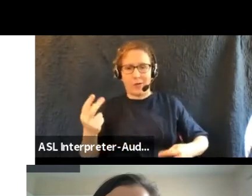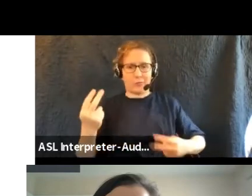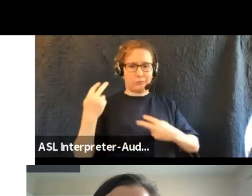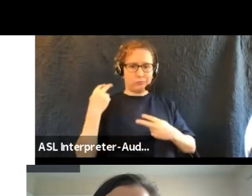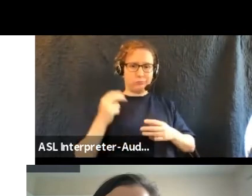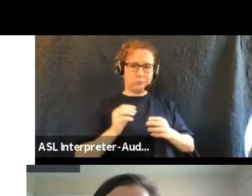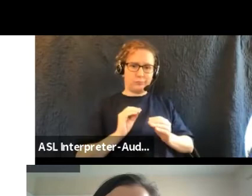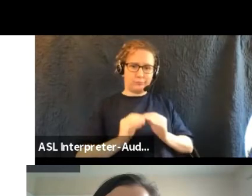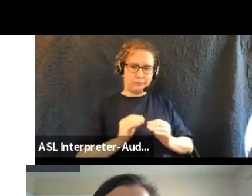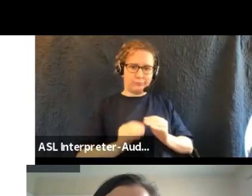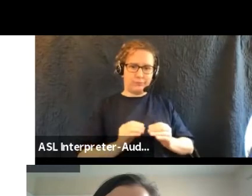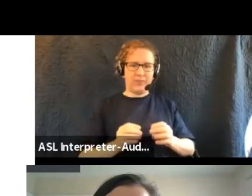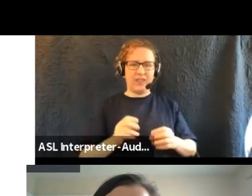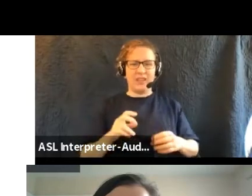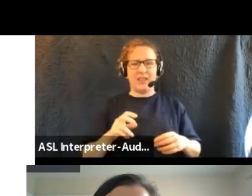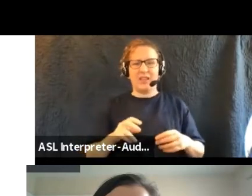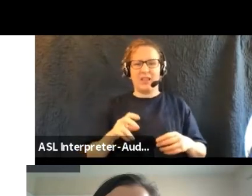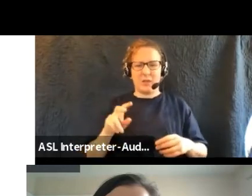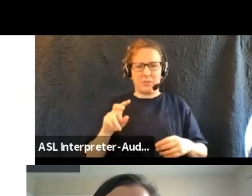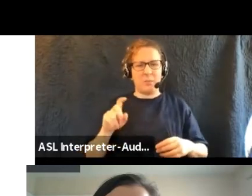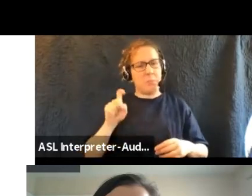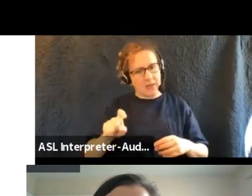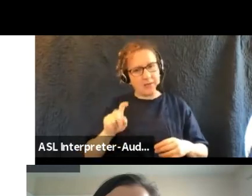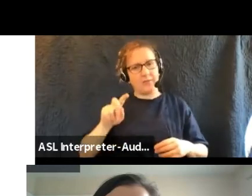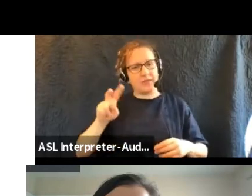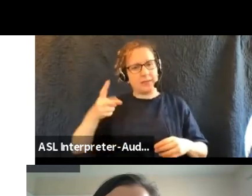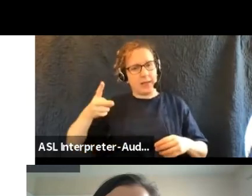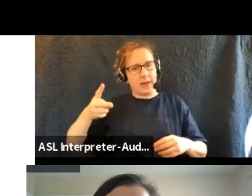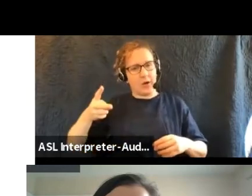the secondary review that Meredith mentioned.